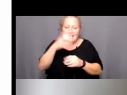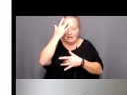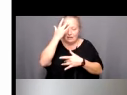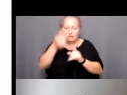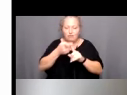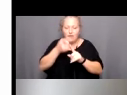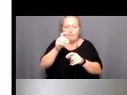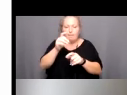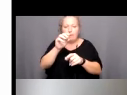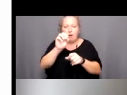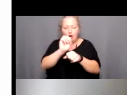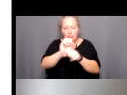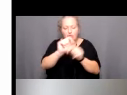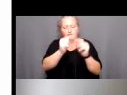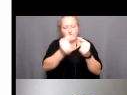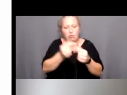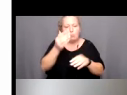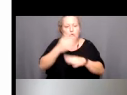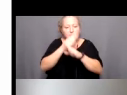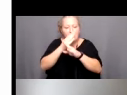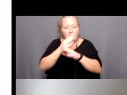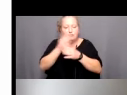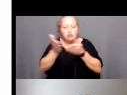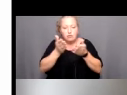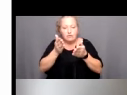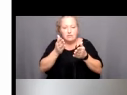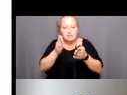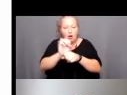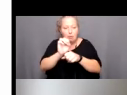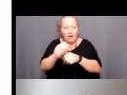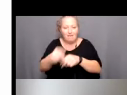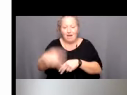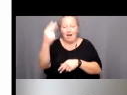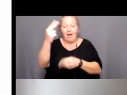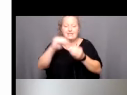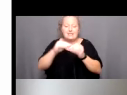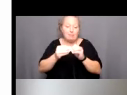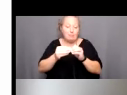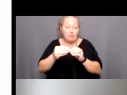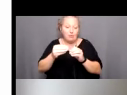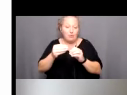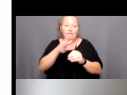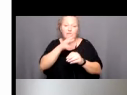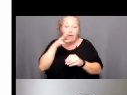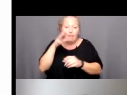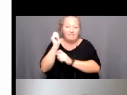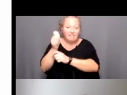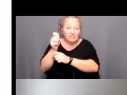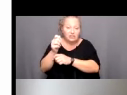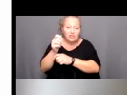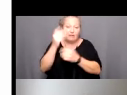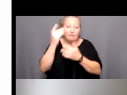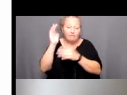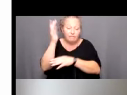Protective service occupations had the highest heat illness rates while farming, fishing, and forestry industry occupations